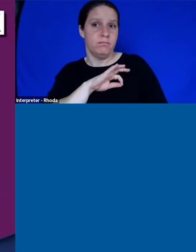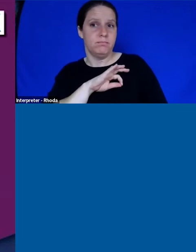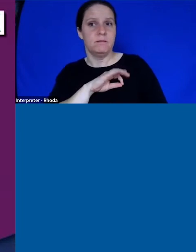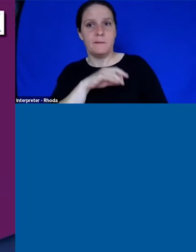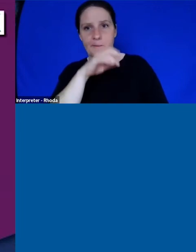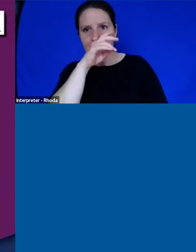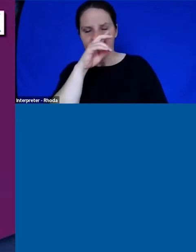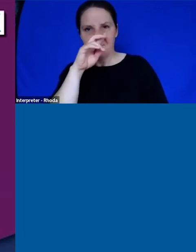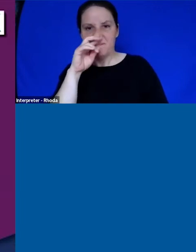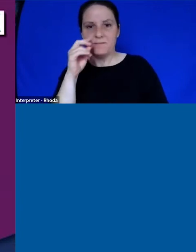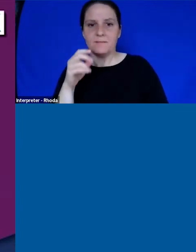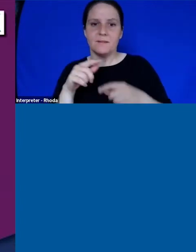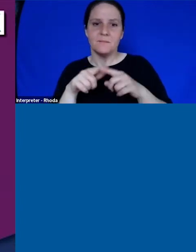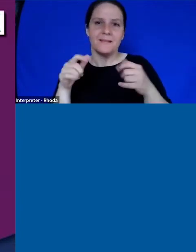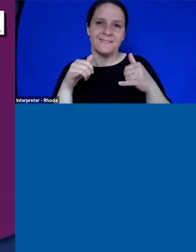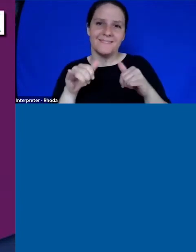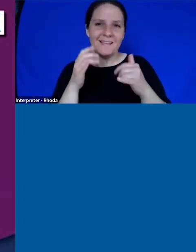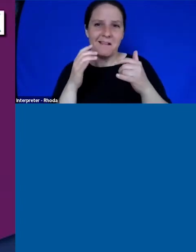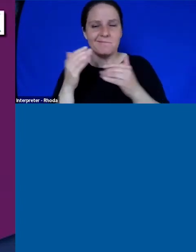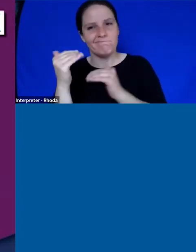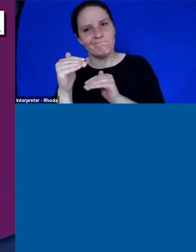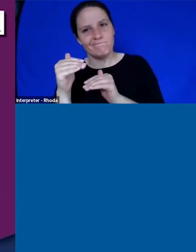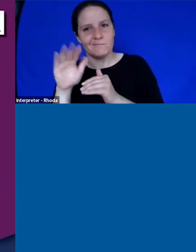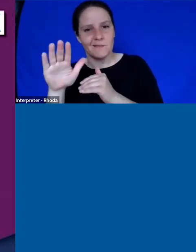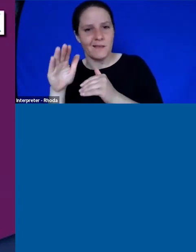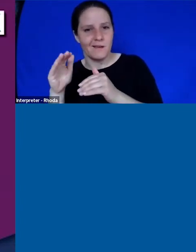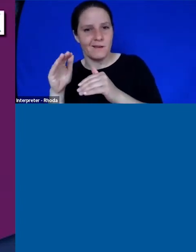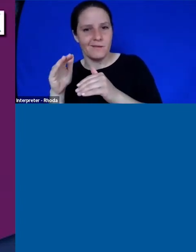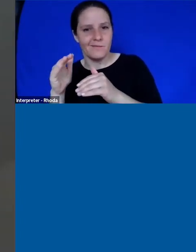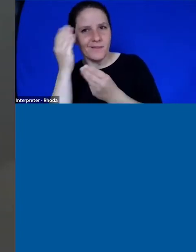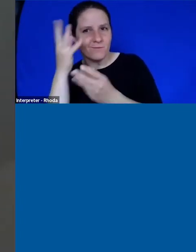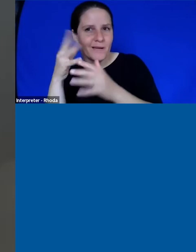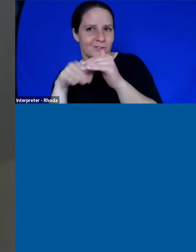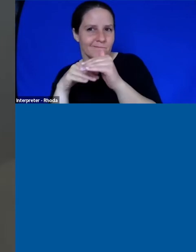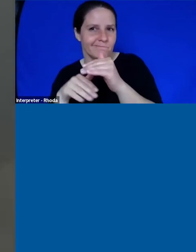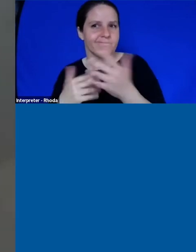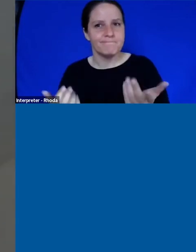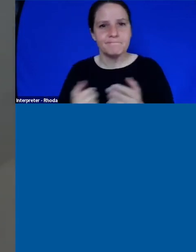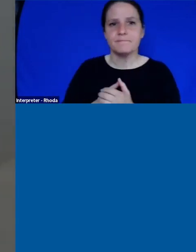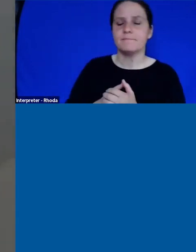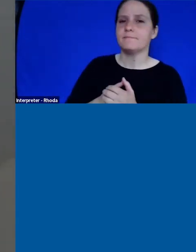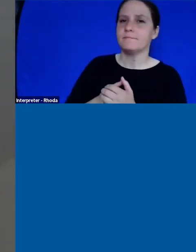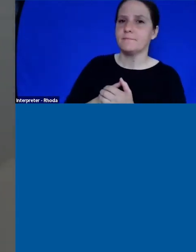as the information that they have access to. And it would be easier for the devices